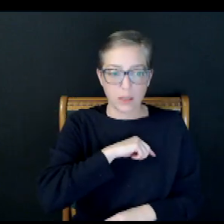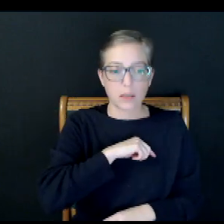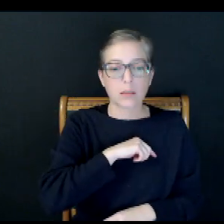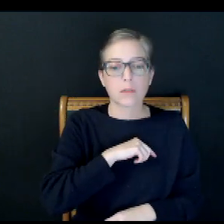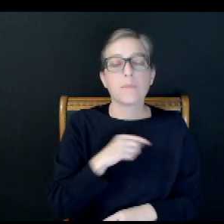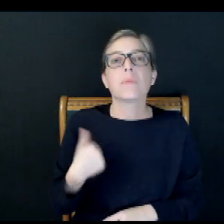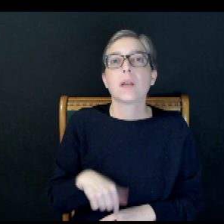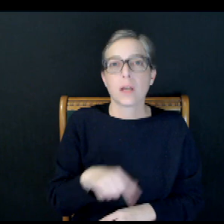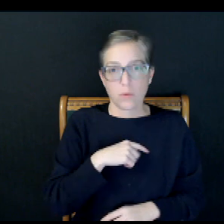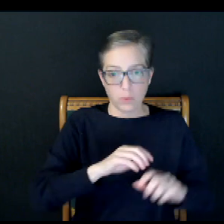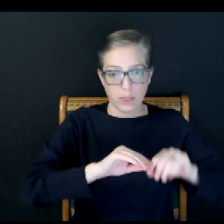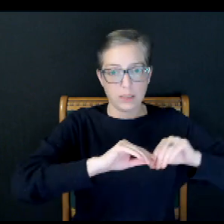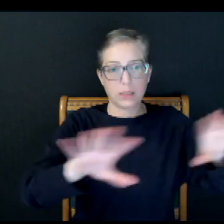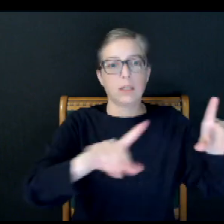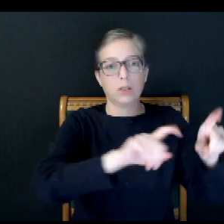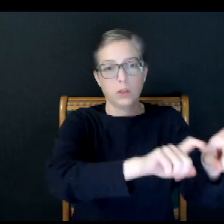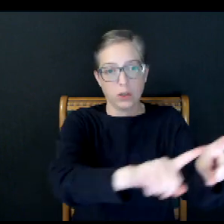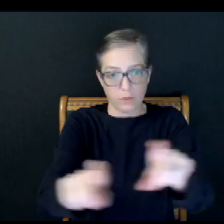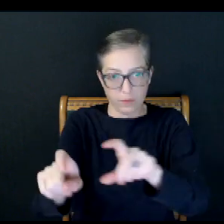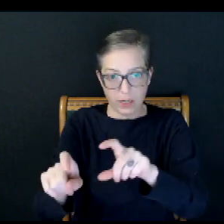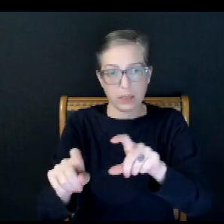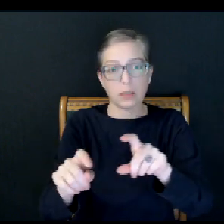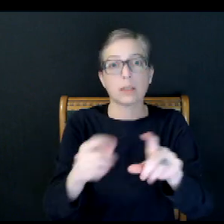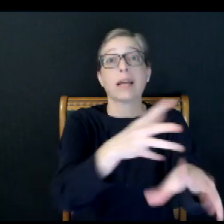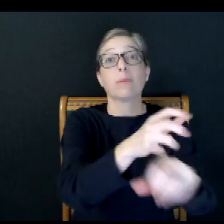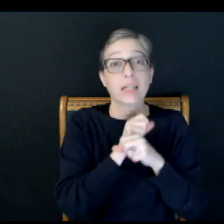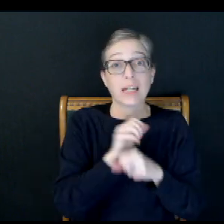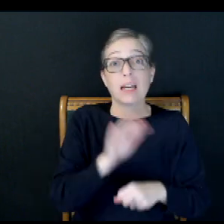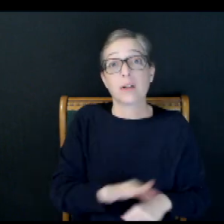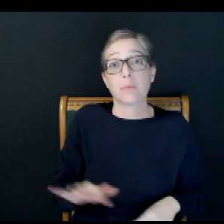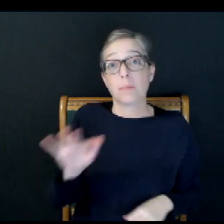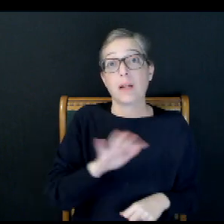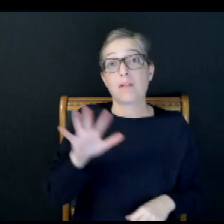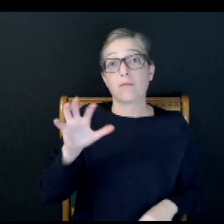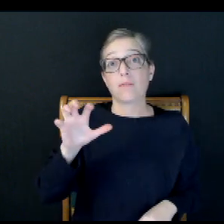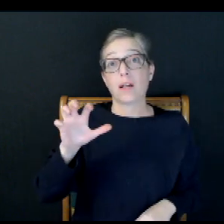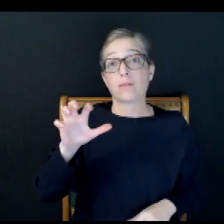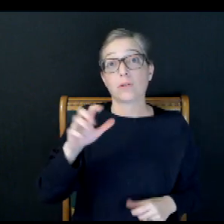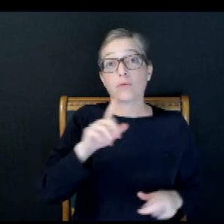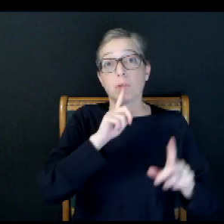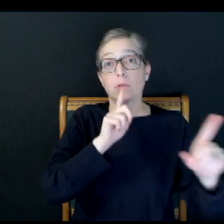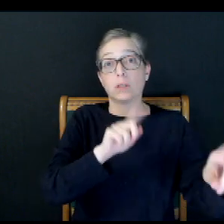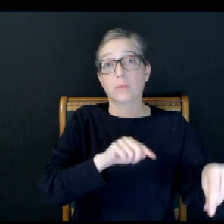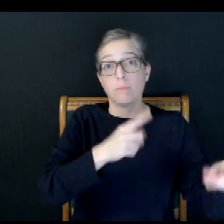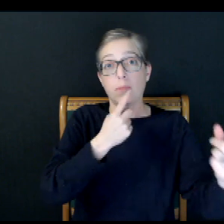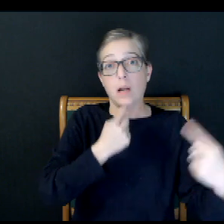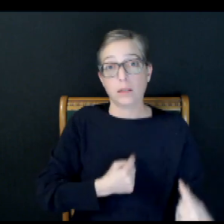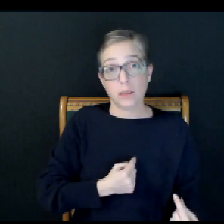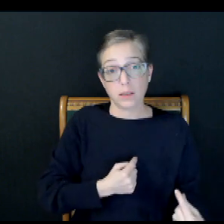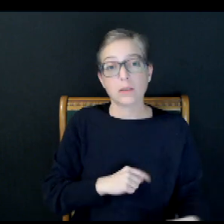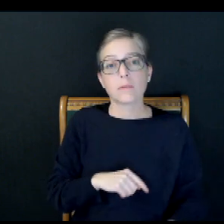we got nearly 500 responses. And the survey was really intended to understand from the community what the